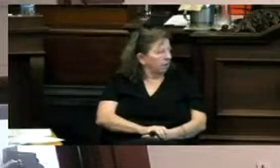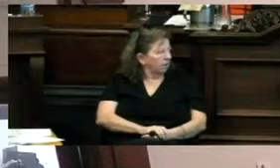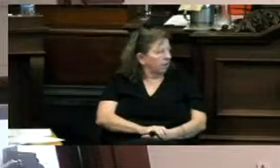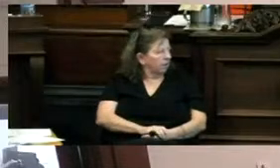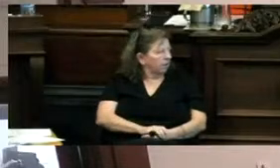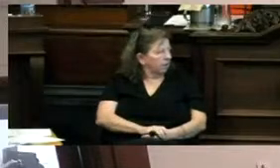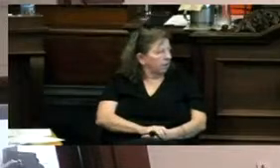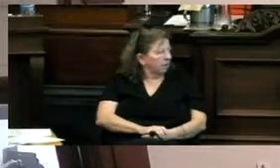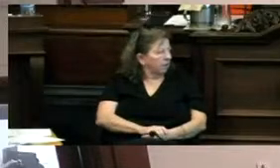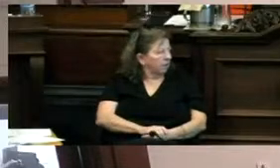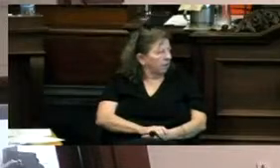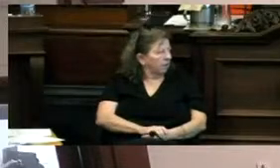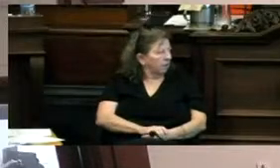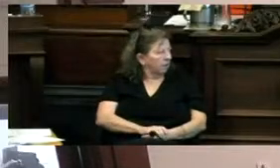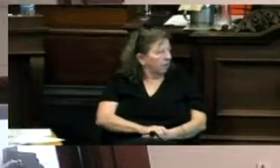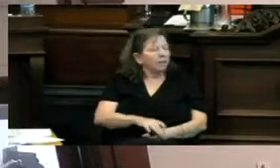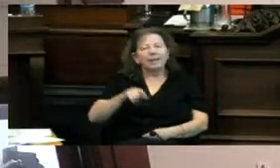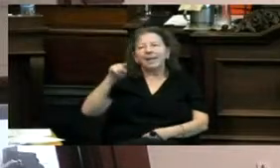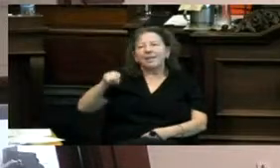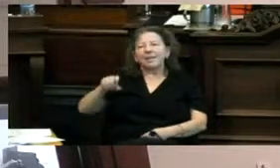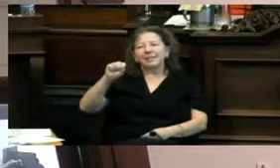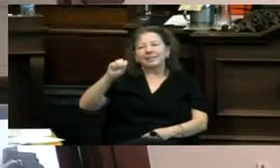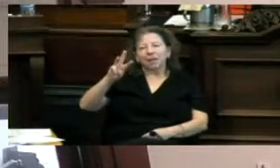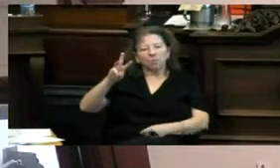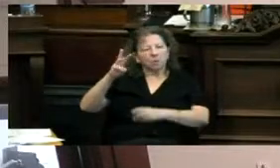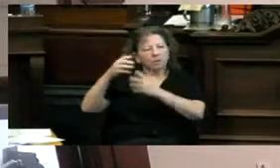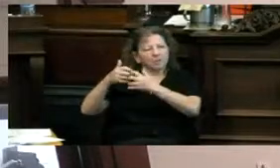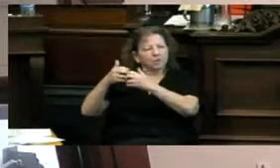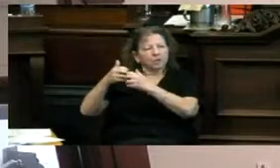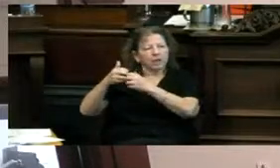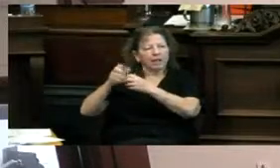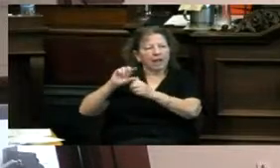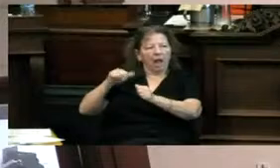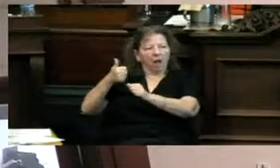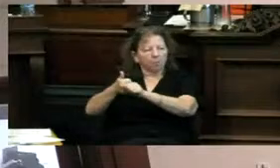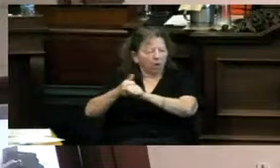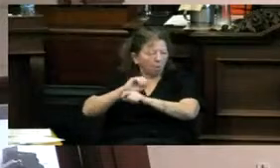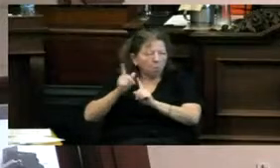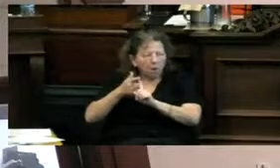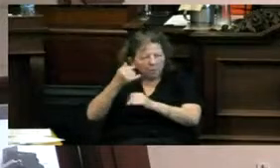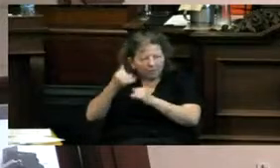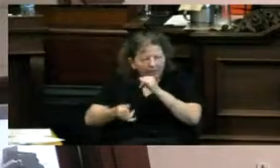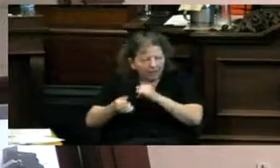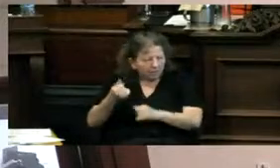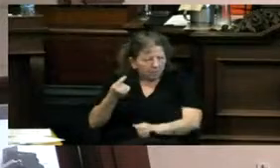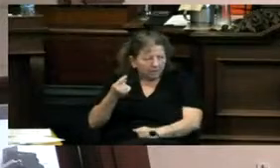just you can provide it in writing. I just wanted to know when was the last time. I mean,